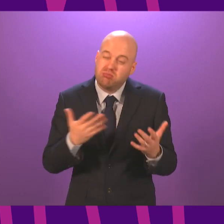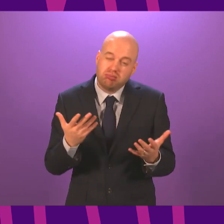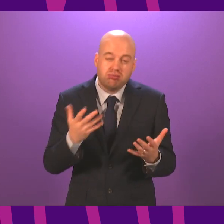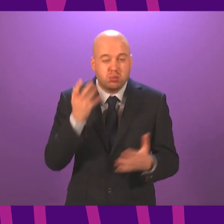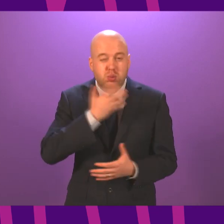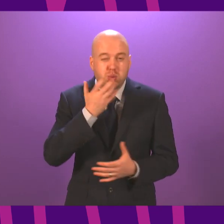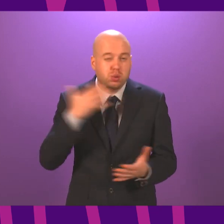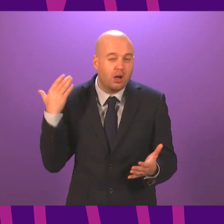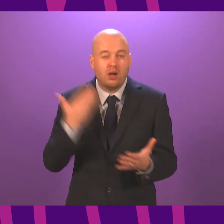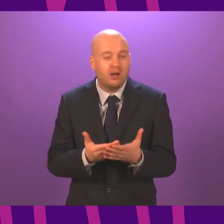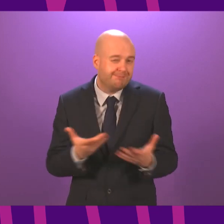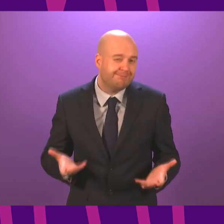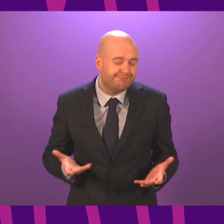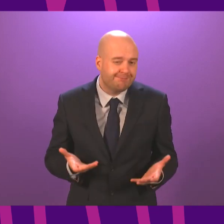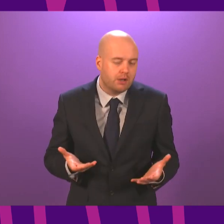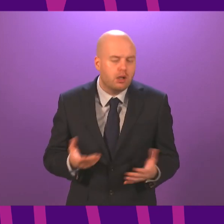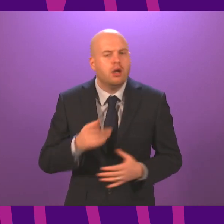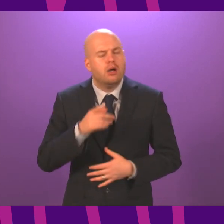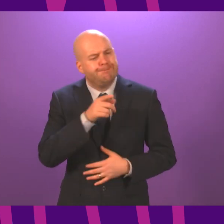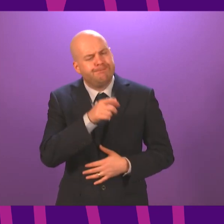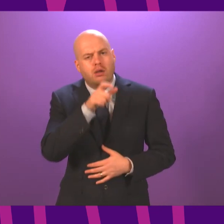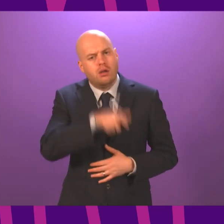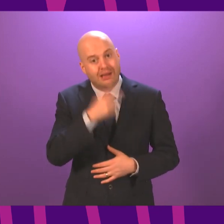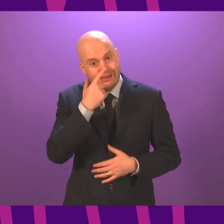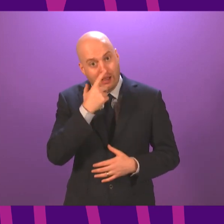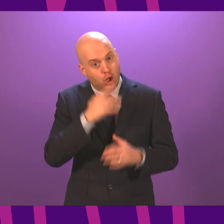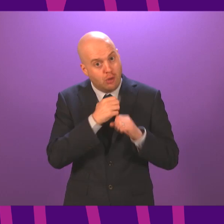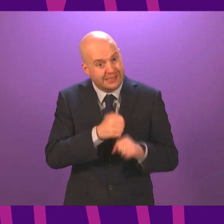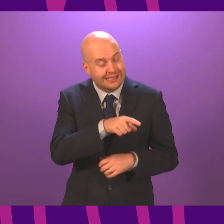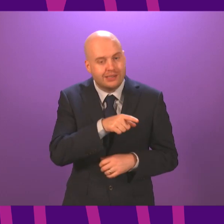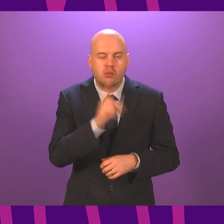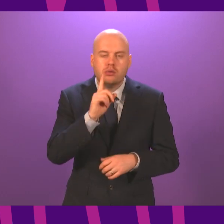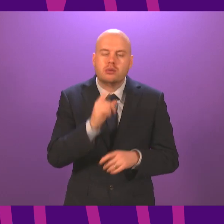as the cabinet secretary said. Will she commit to backdating the Scottish child payment,